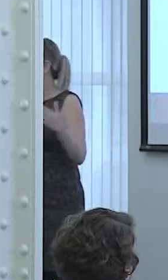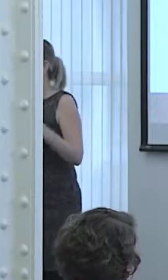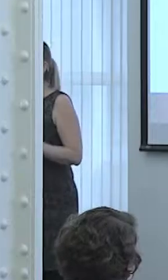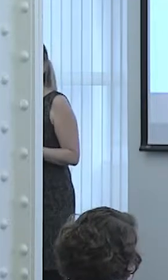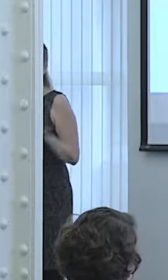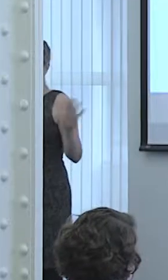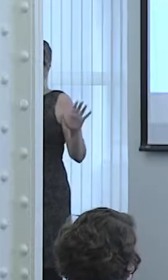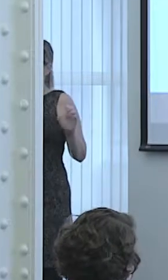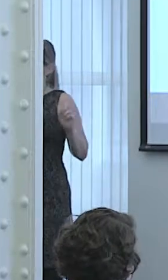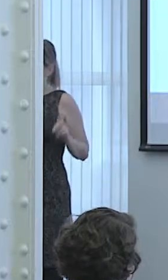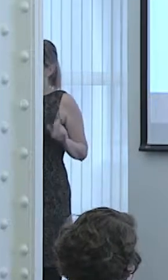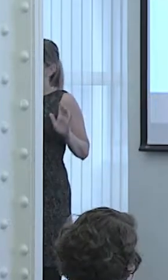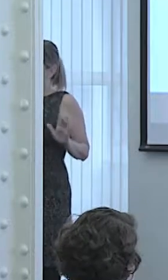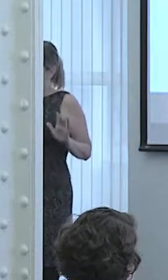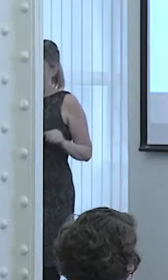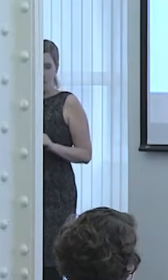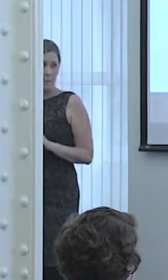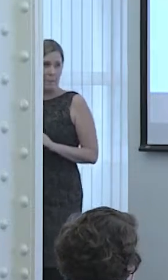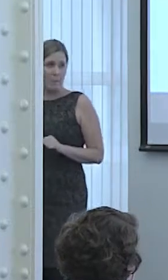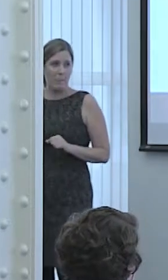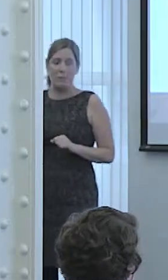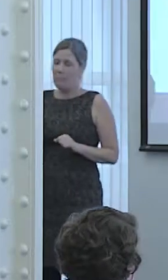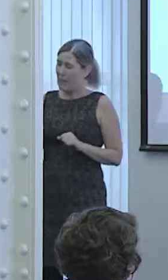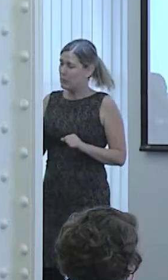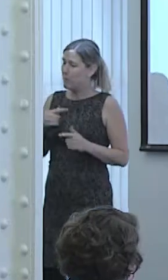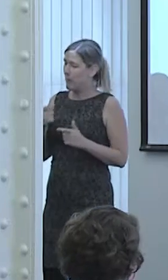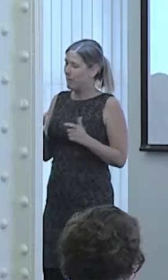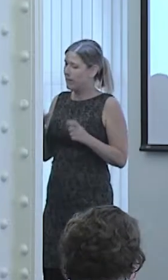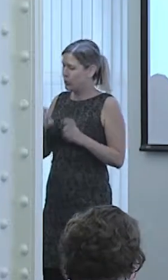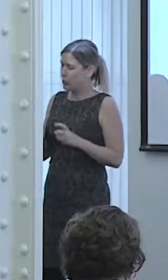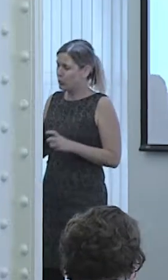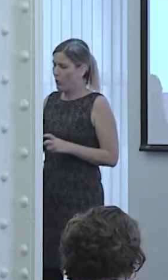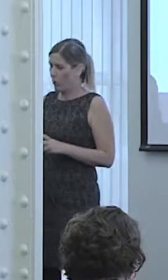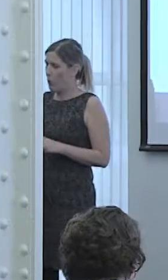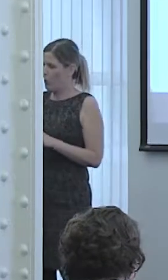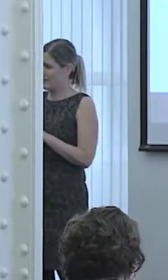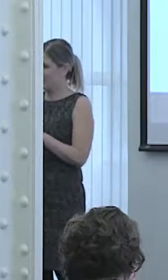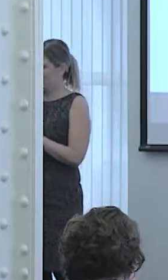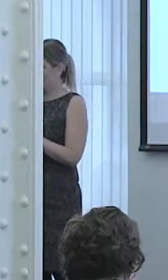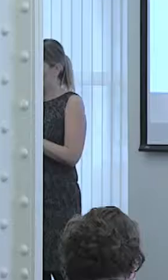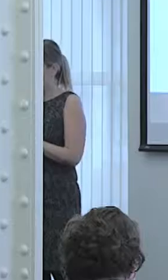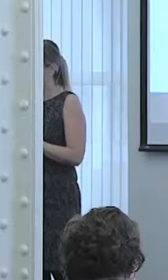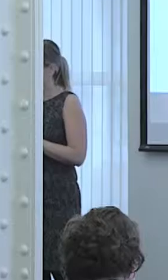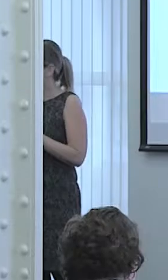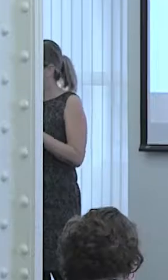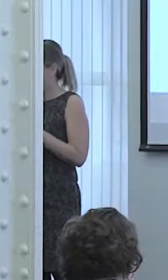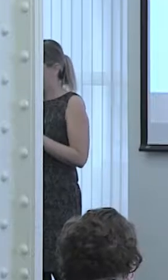That's what I mean, issues with a lot of these scenes, even in the queer community because